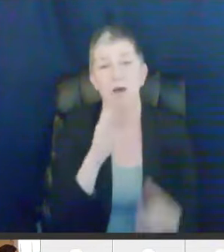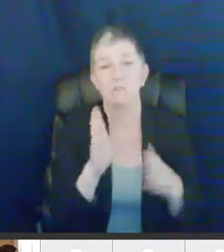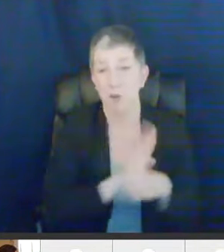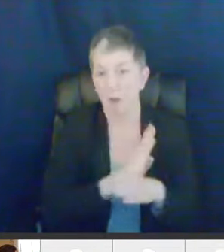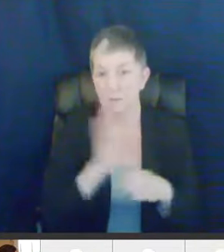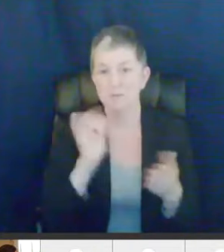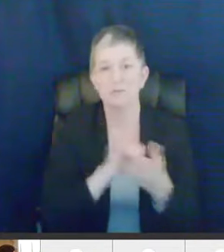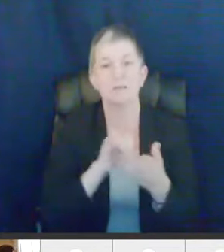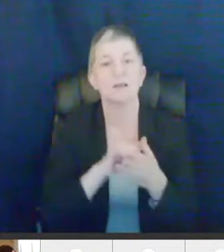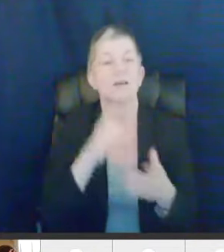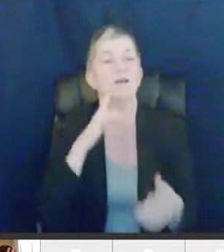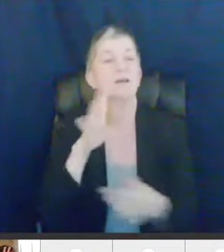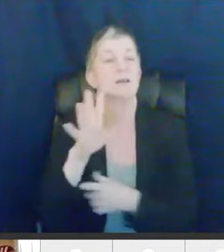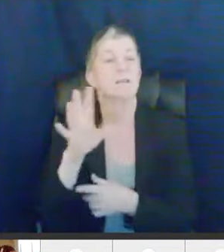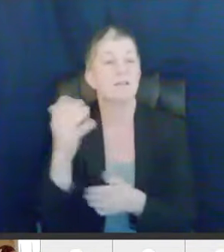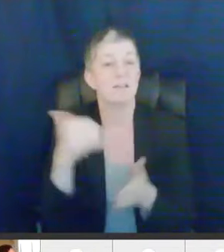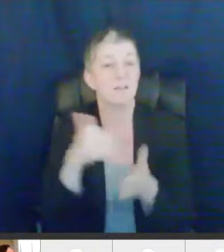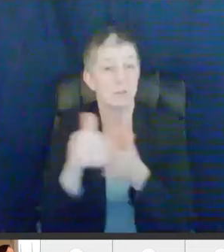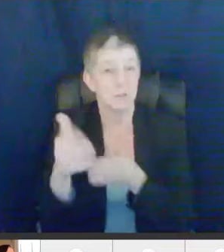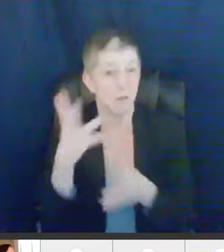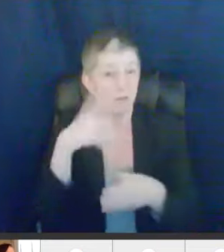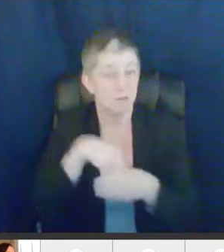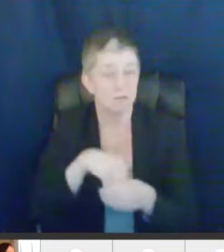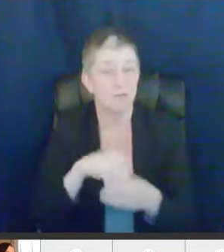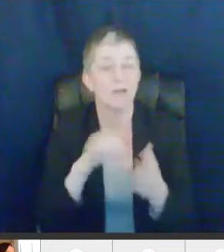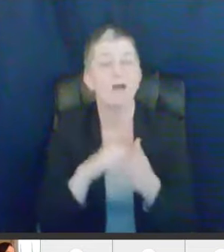of the program includes funds from the Delaware Valley Regional Economic